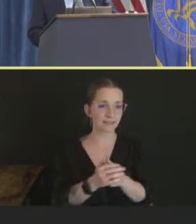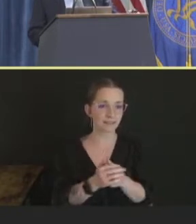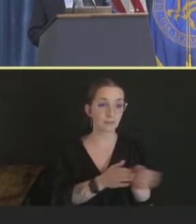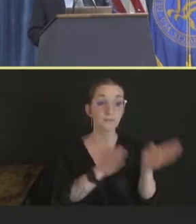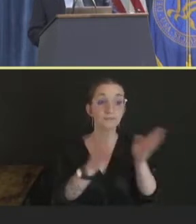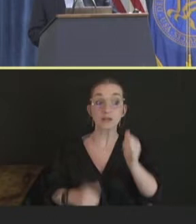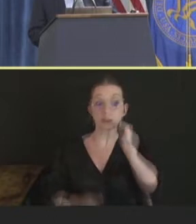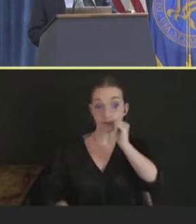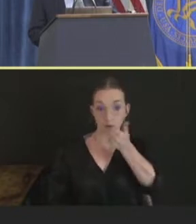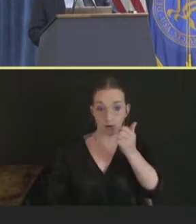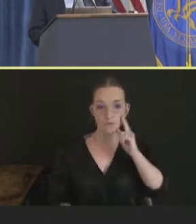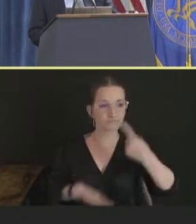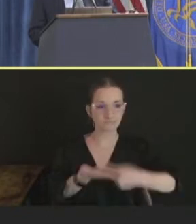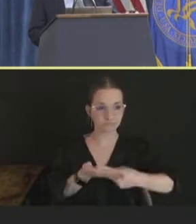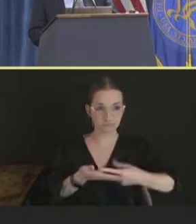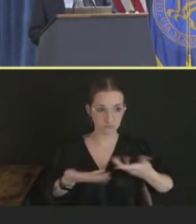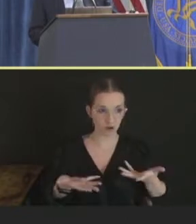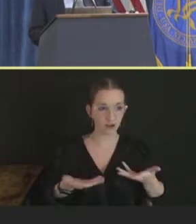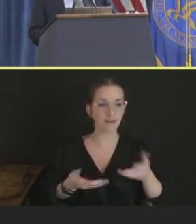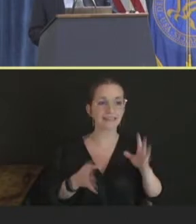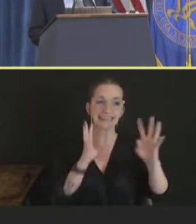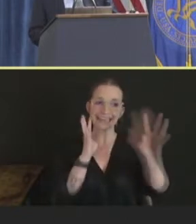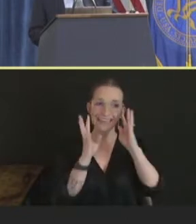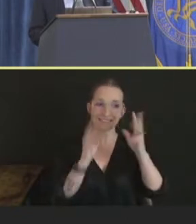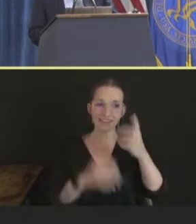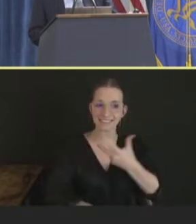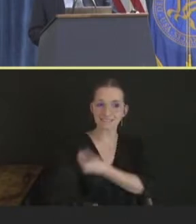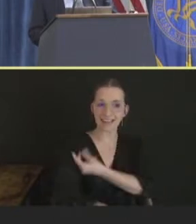First, we'll have a panel on innovations and vaccine safety data.